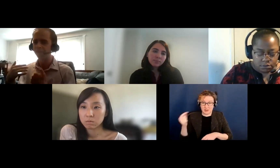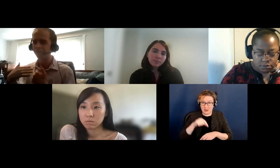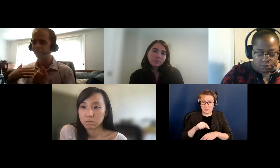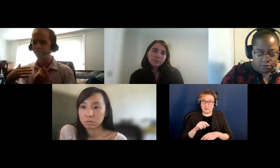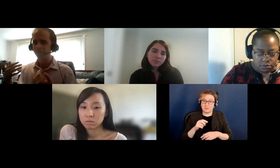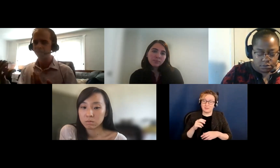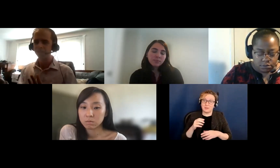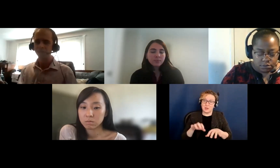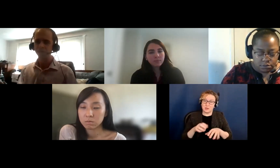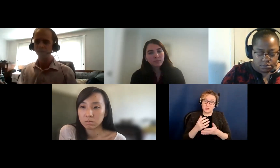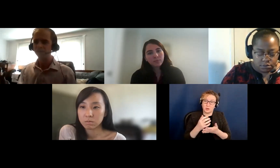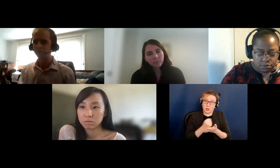We have seen other examples.